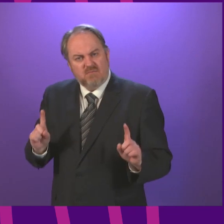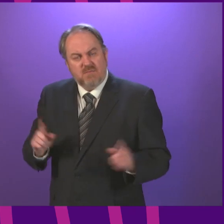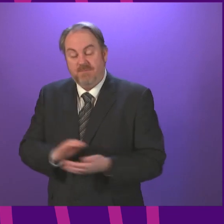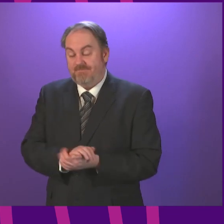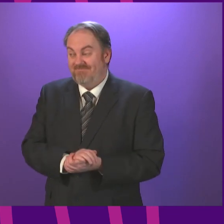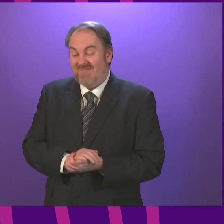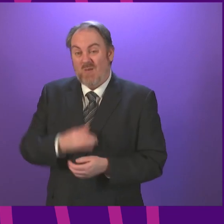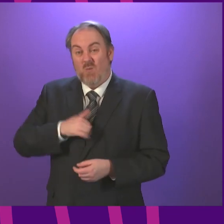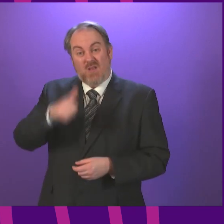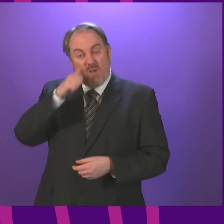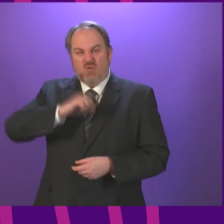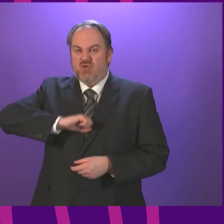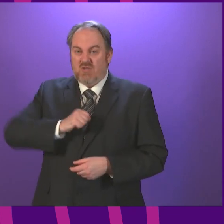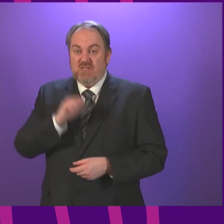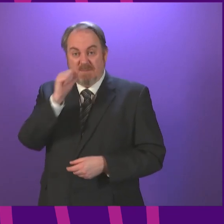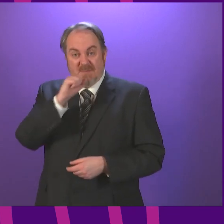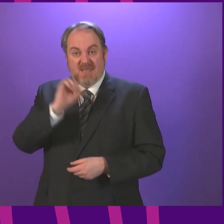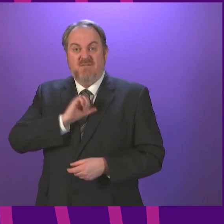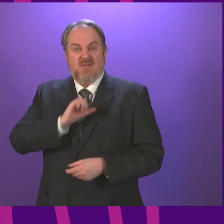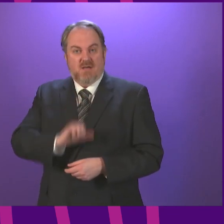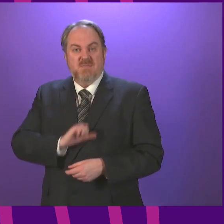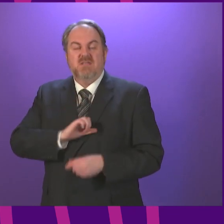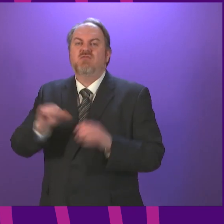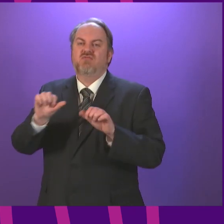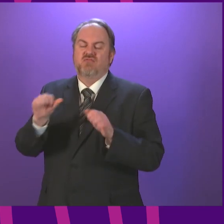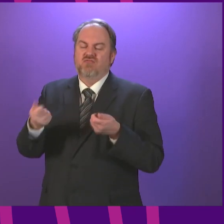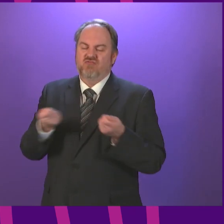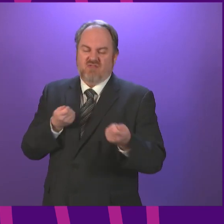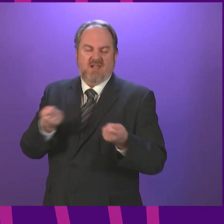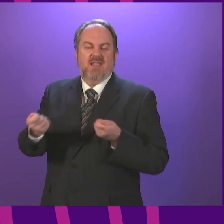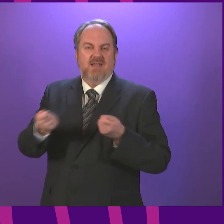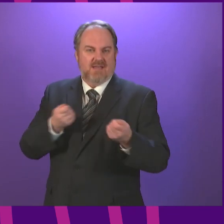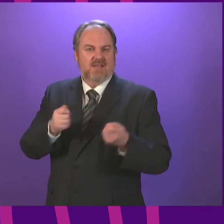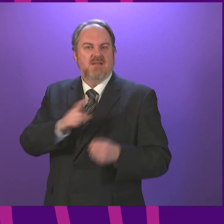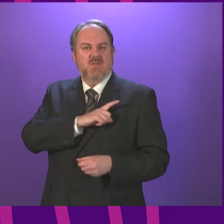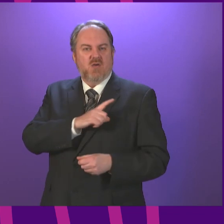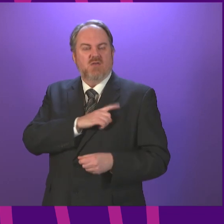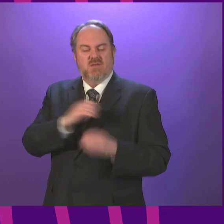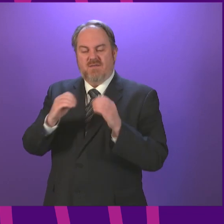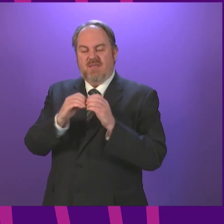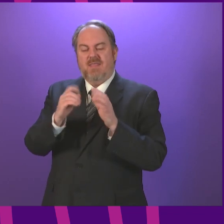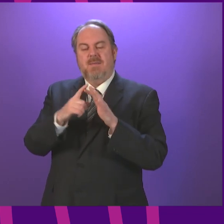pig farmers face following the temporary closure of the Brechin processing plant due to a Covid